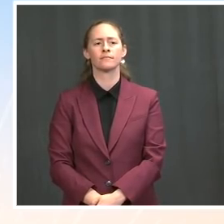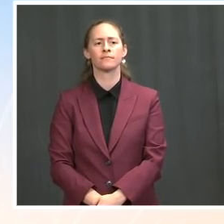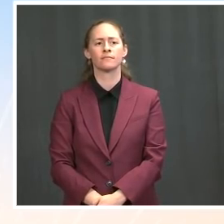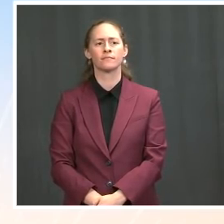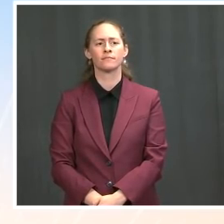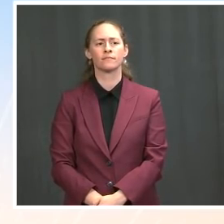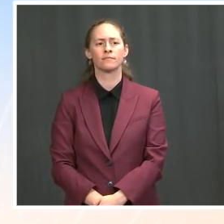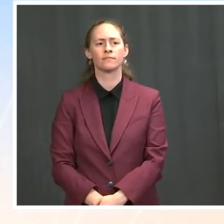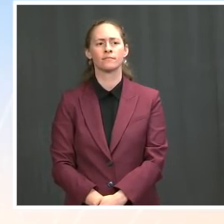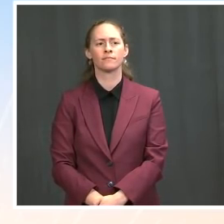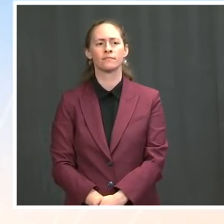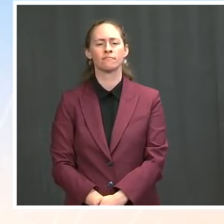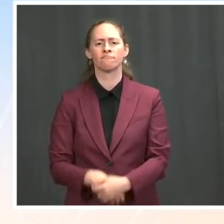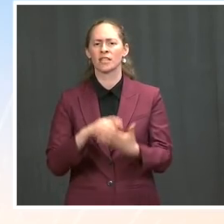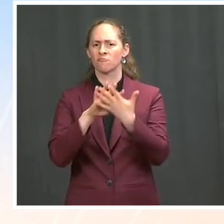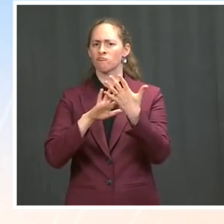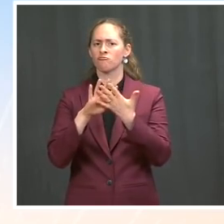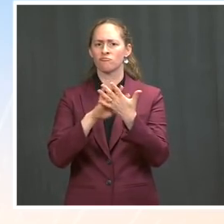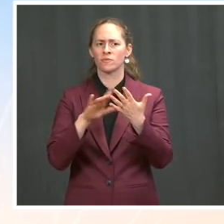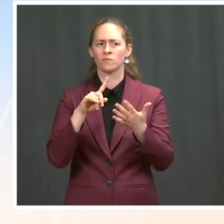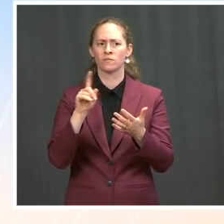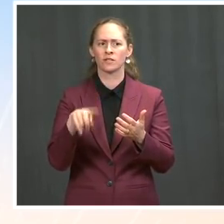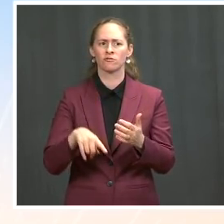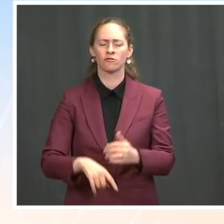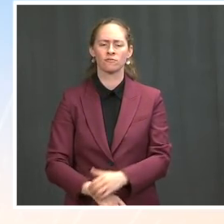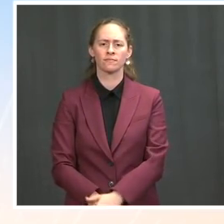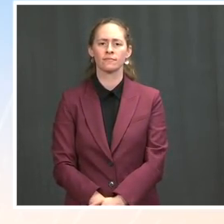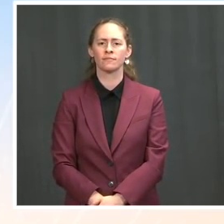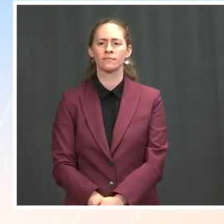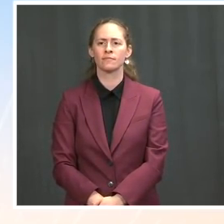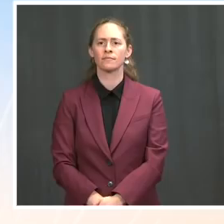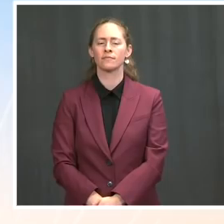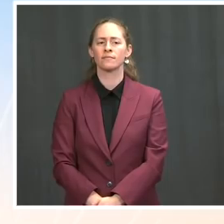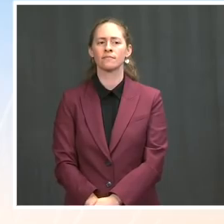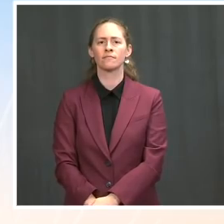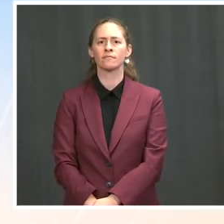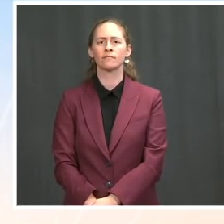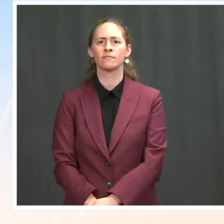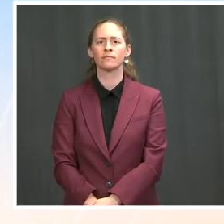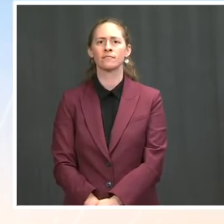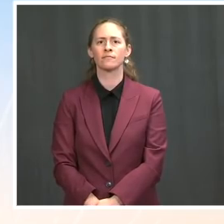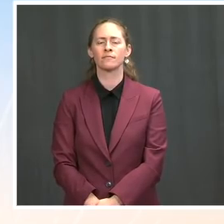As you know, President Ghani and Dr. Abdullah will travel on Friday to the White House to Washington